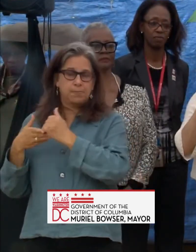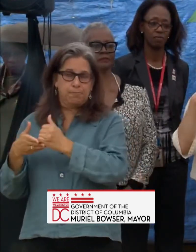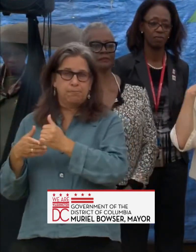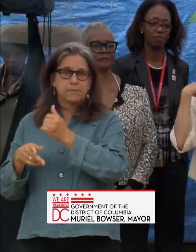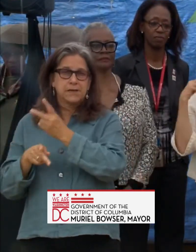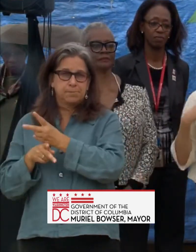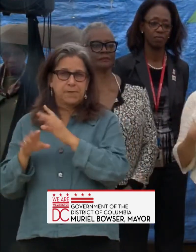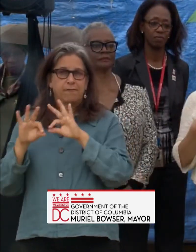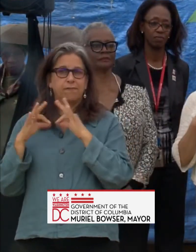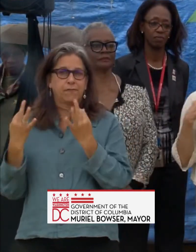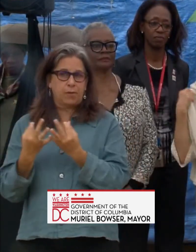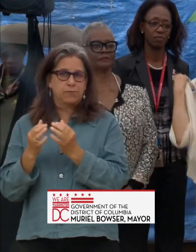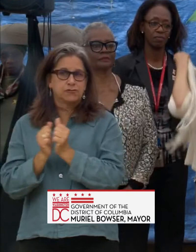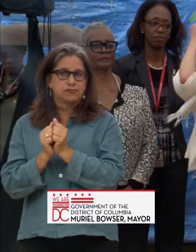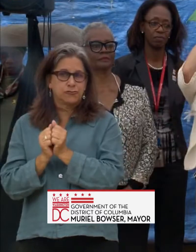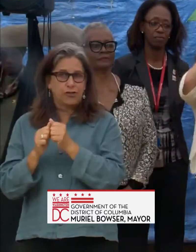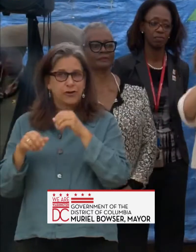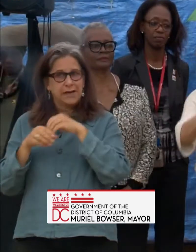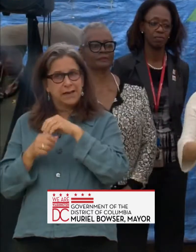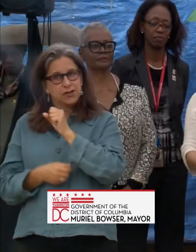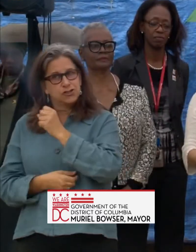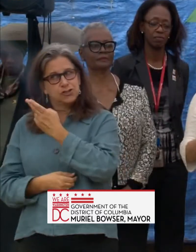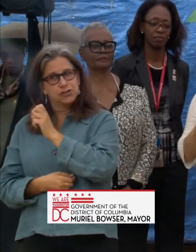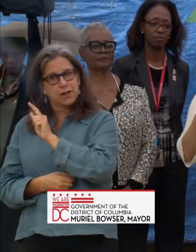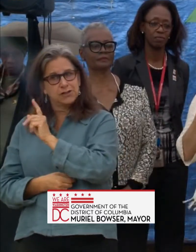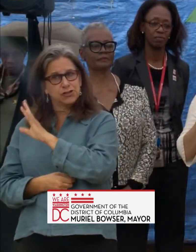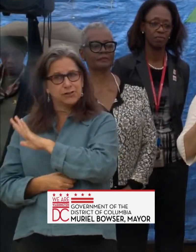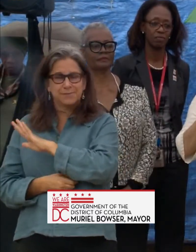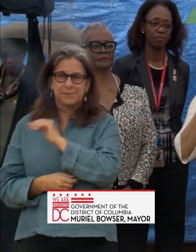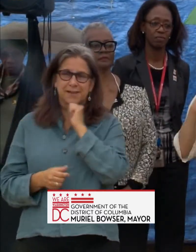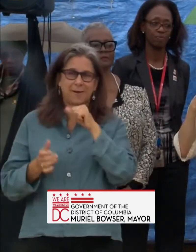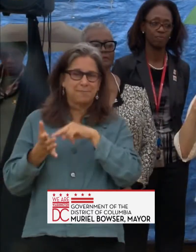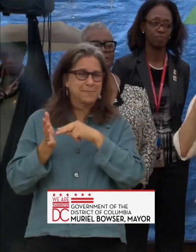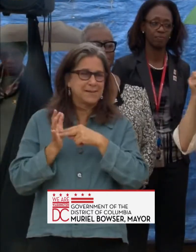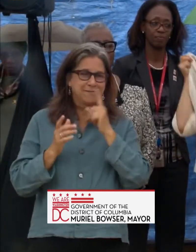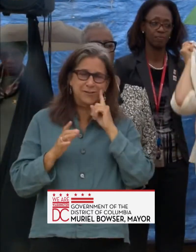BUT IT CERTAINLY WAS NEVER MEANT FOR CHILDREN TO LIVE THERE.